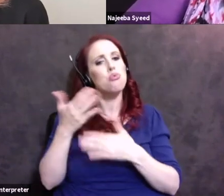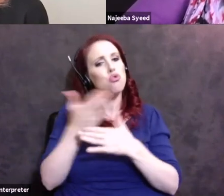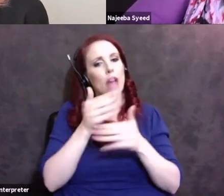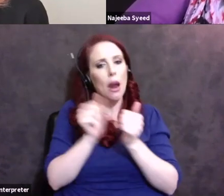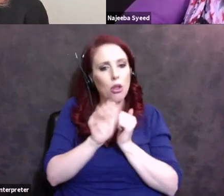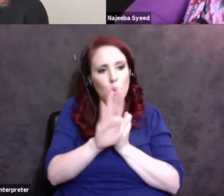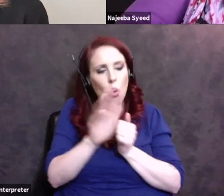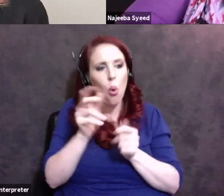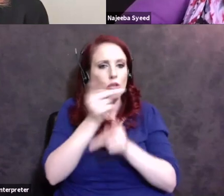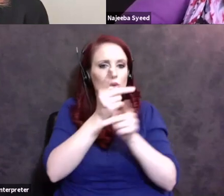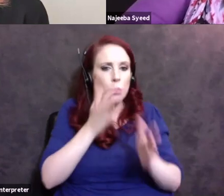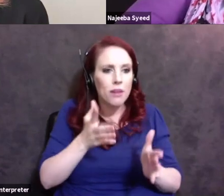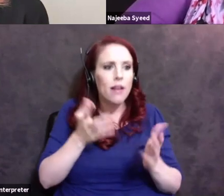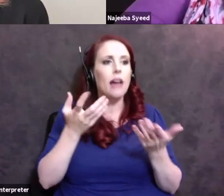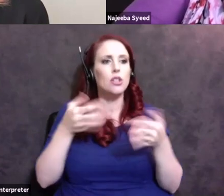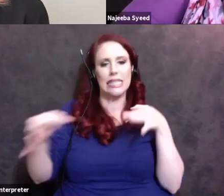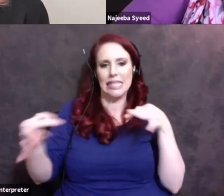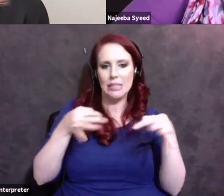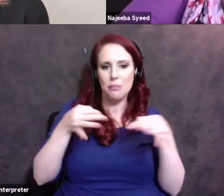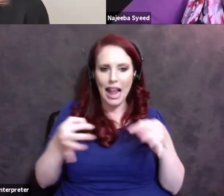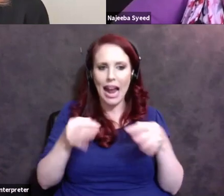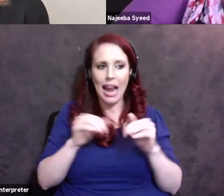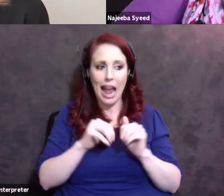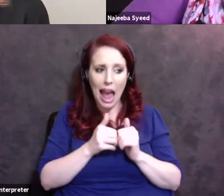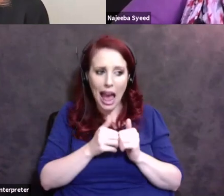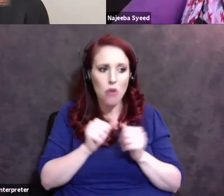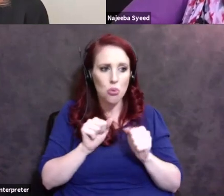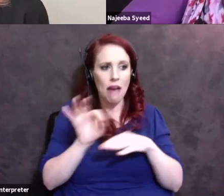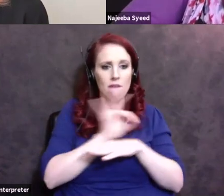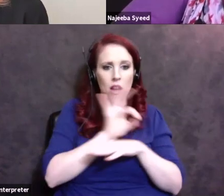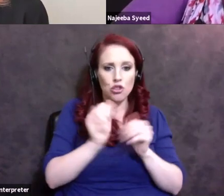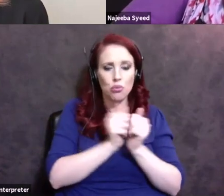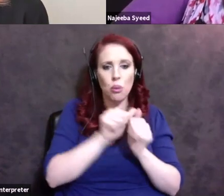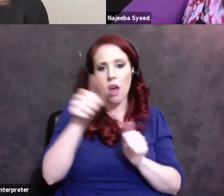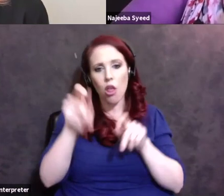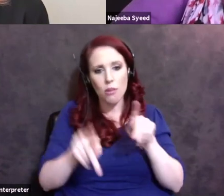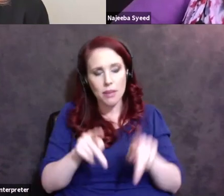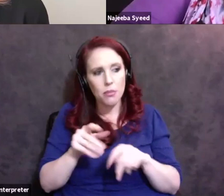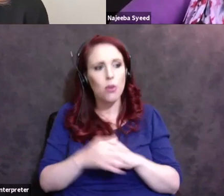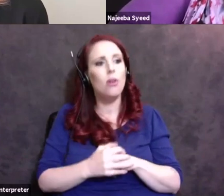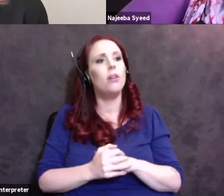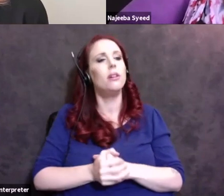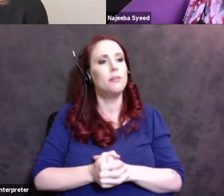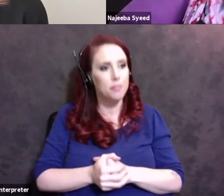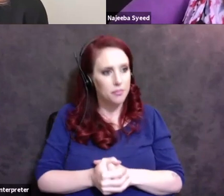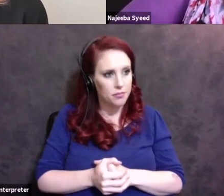and explaining it and understanding how you would be able to function with each other.